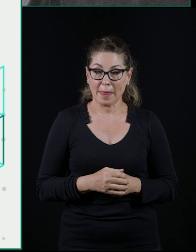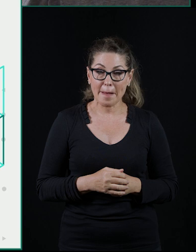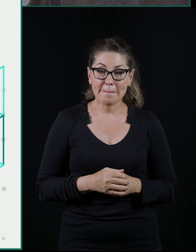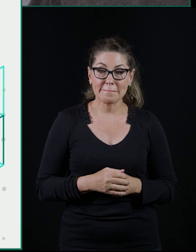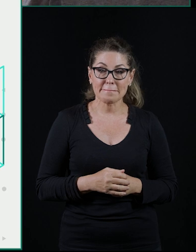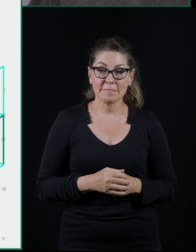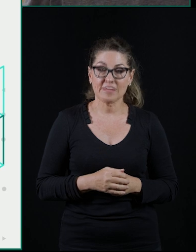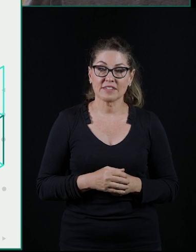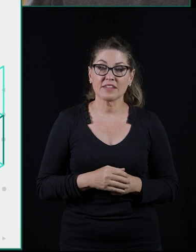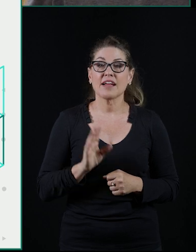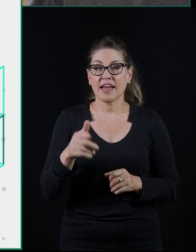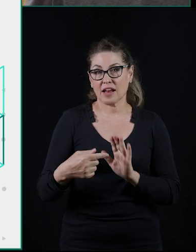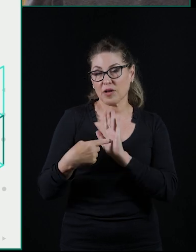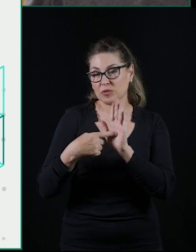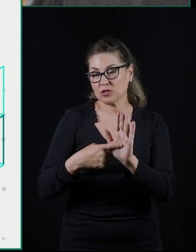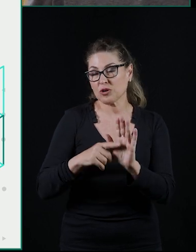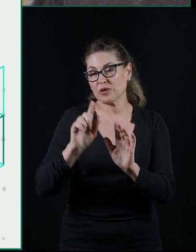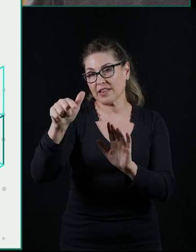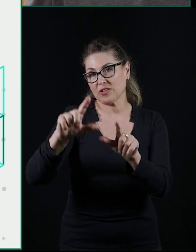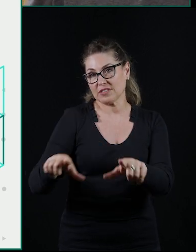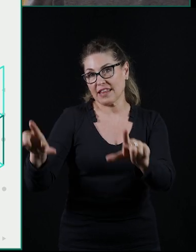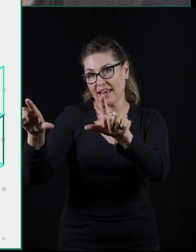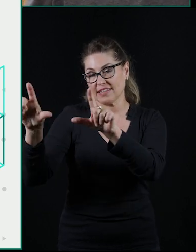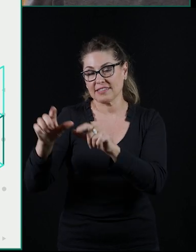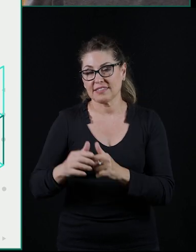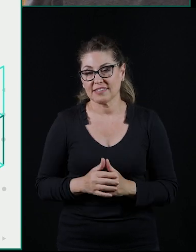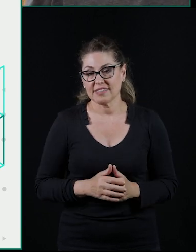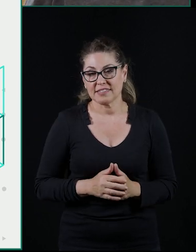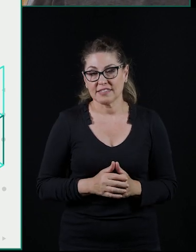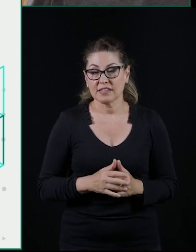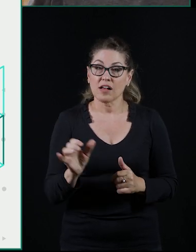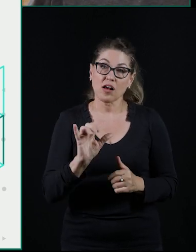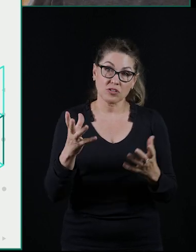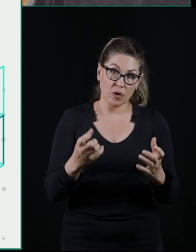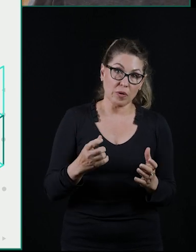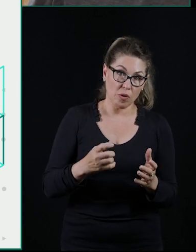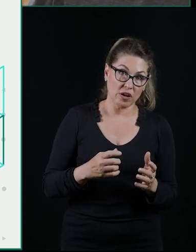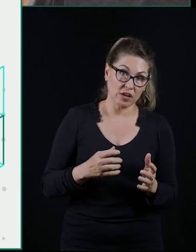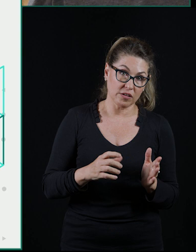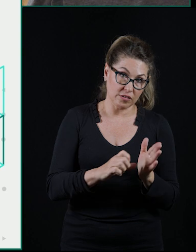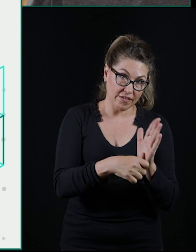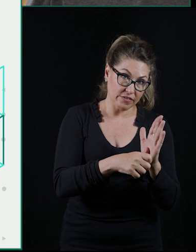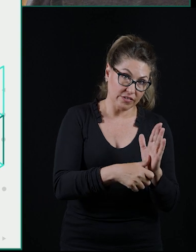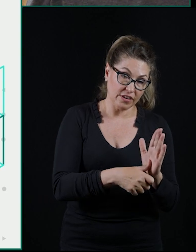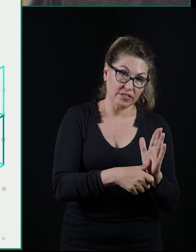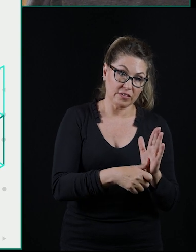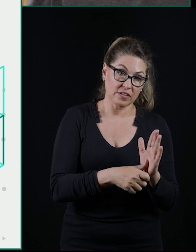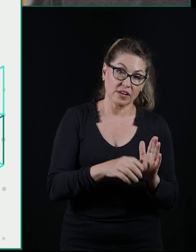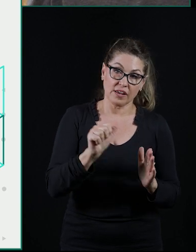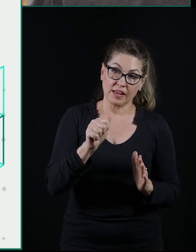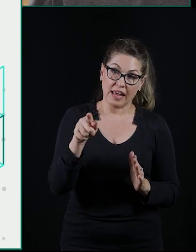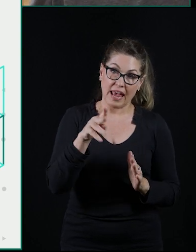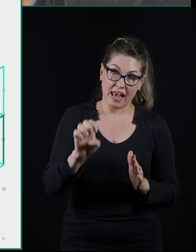and I'll dive deeper into this in the later slides. I also want to point out that our